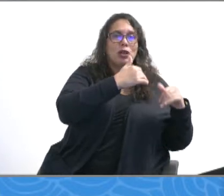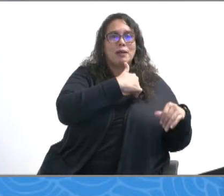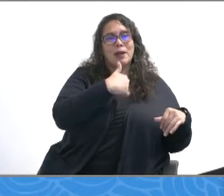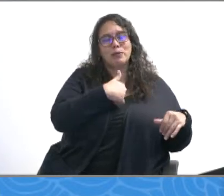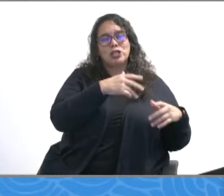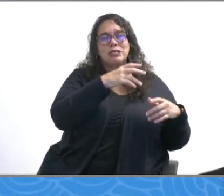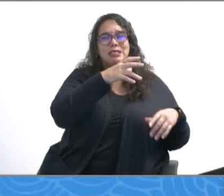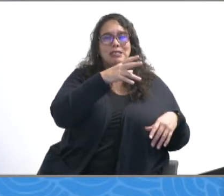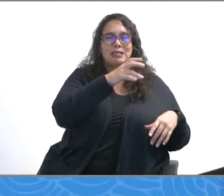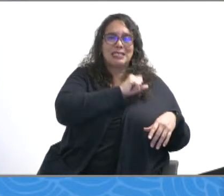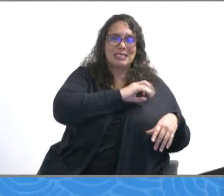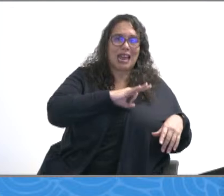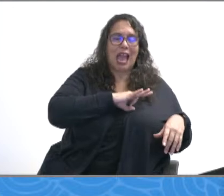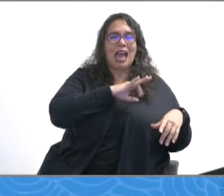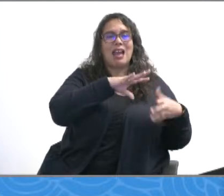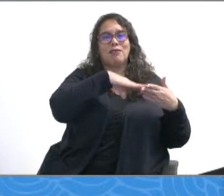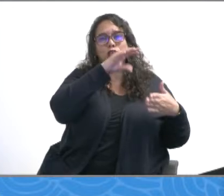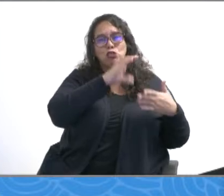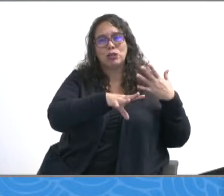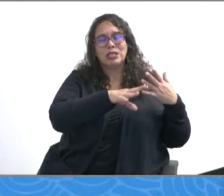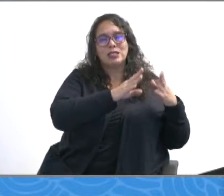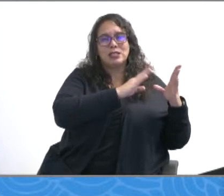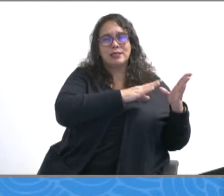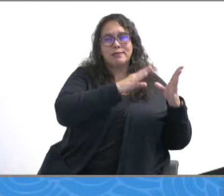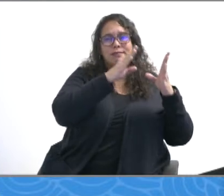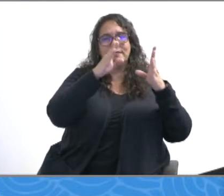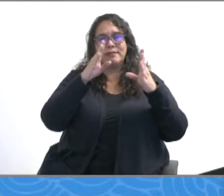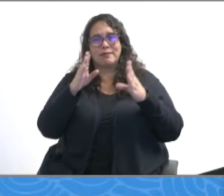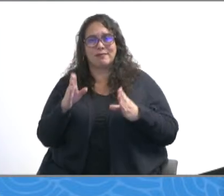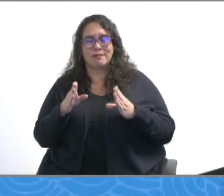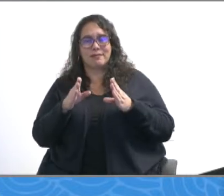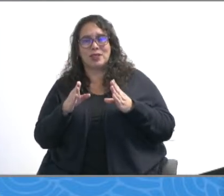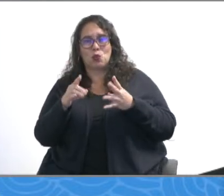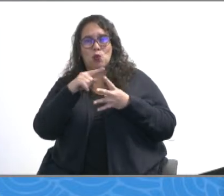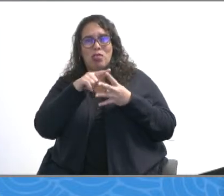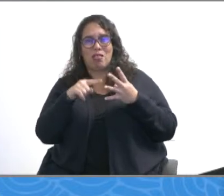So we're trying really hard to get as many people